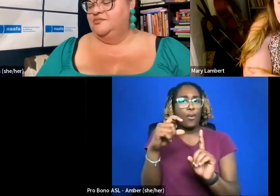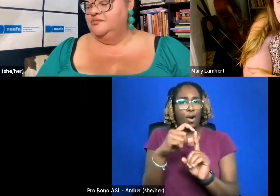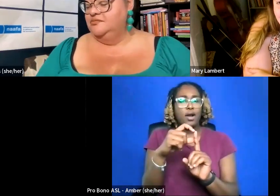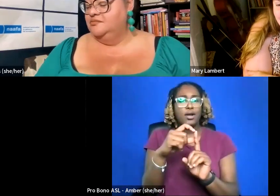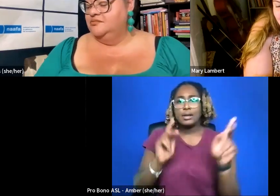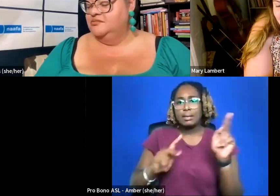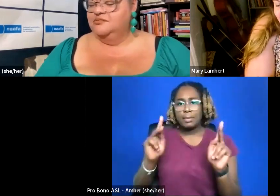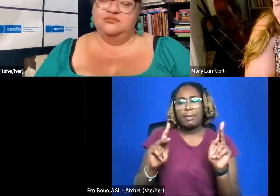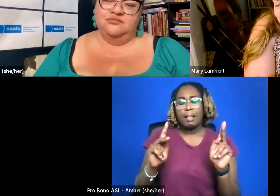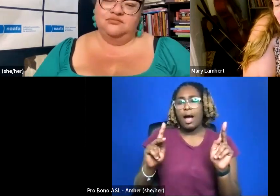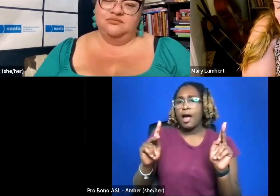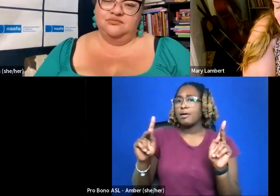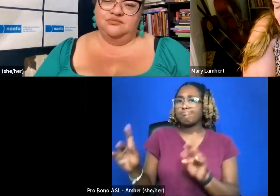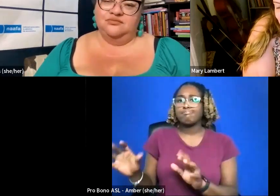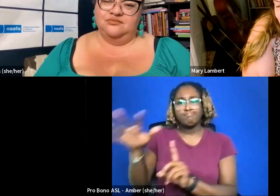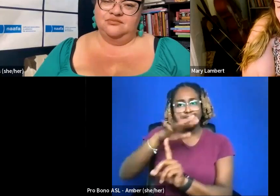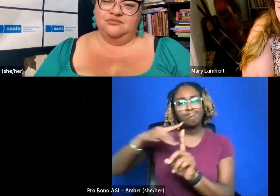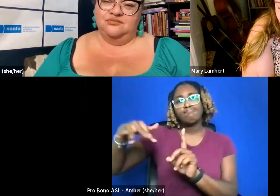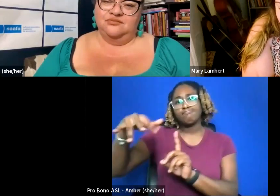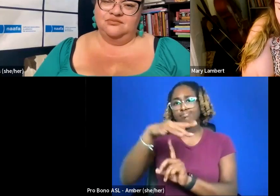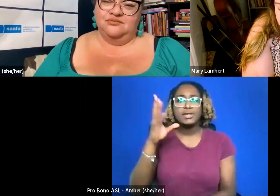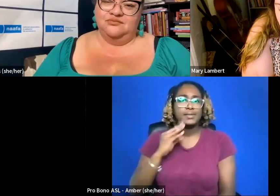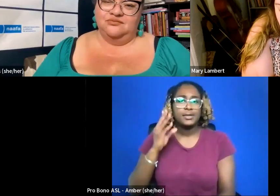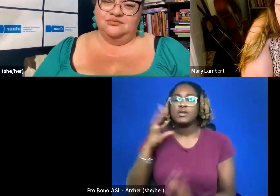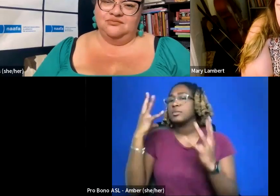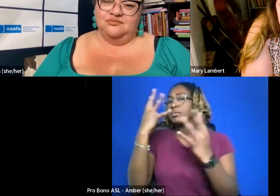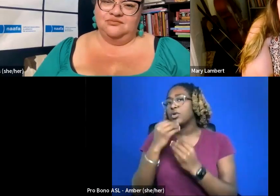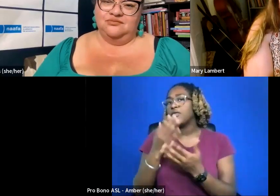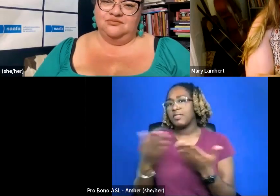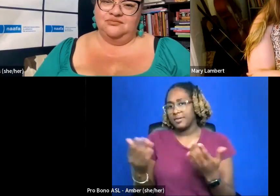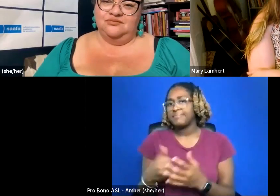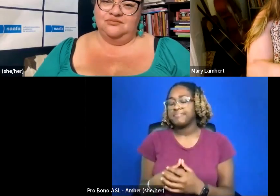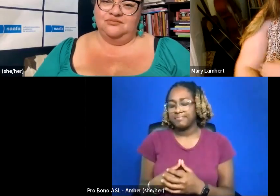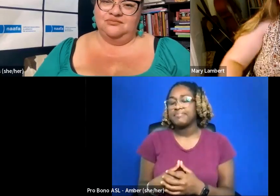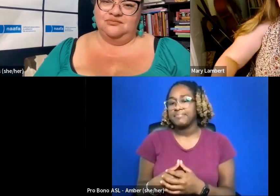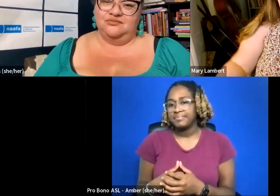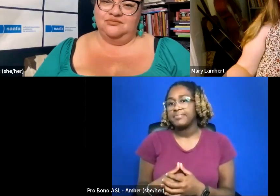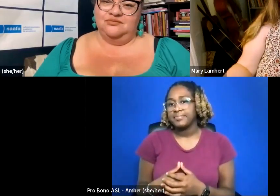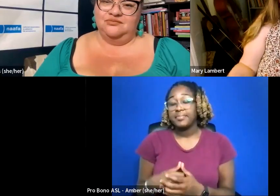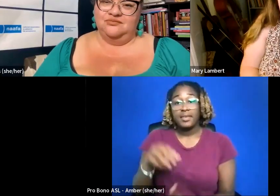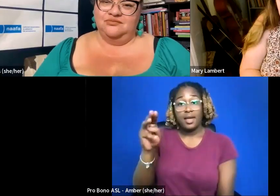been around and experienced things, but it was just such a beautiful thing. But Macklemore wrote the song Thrift